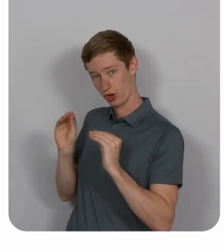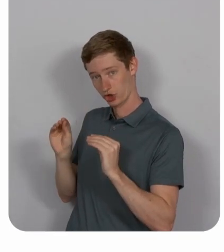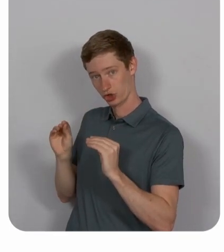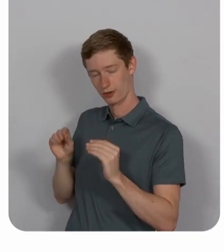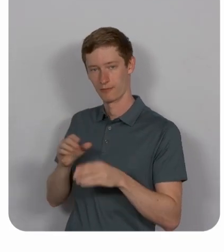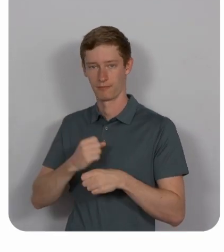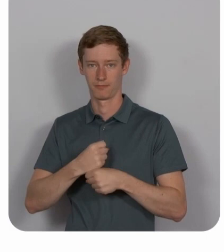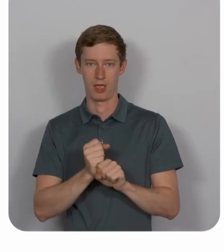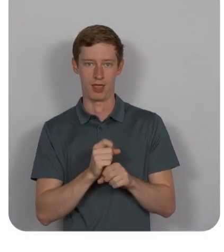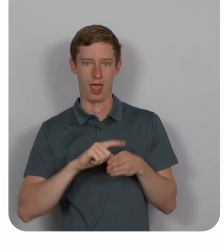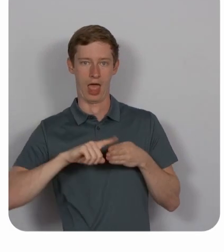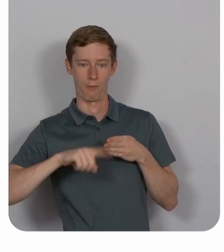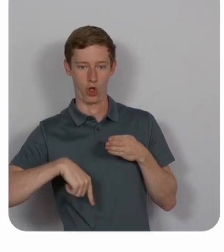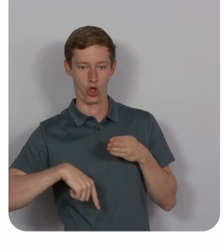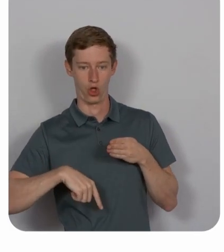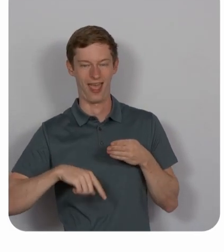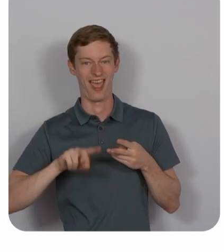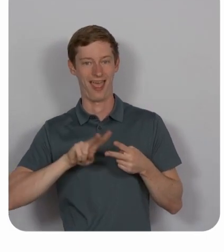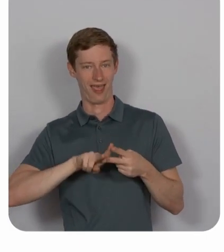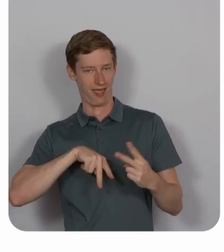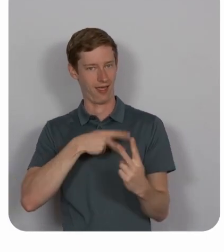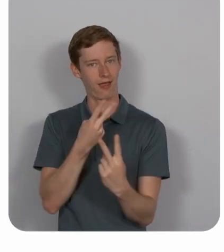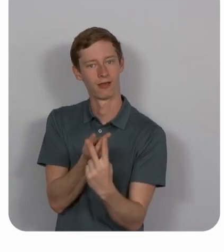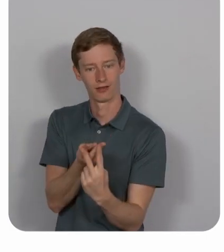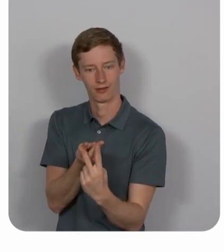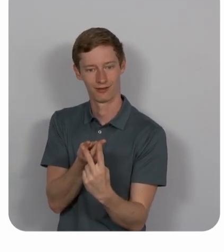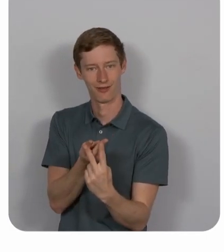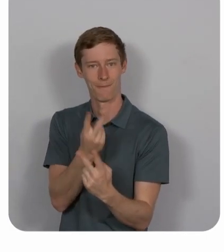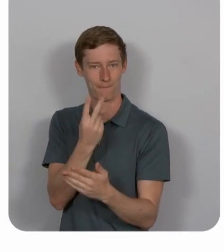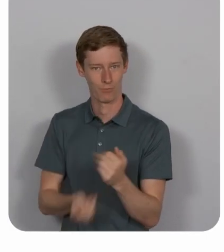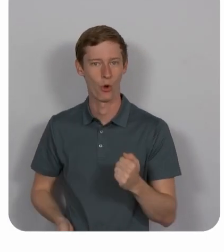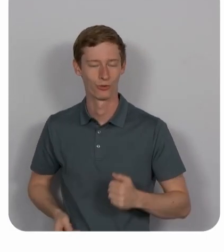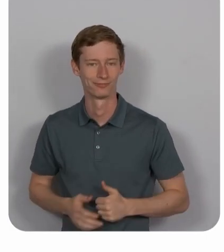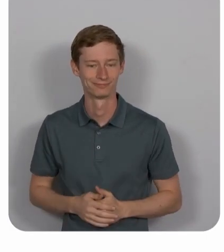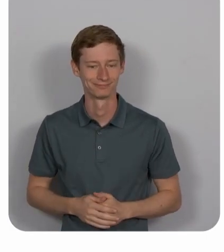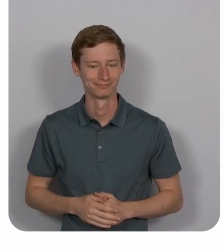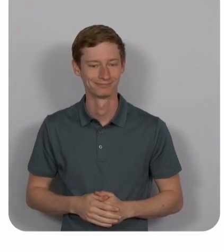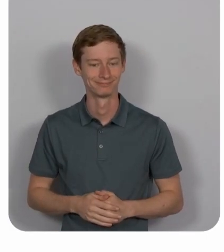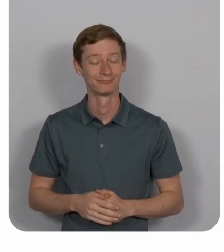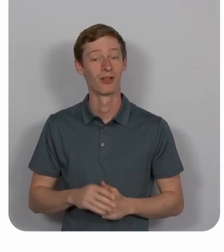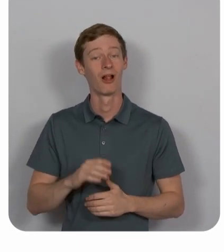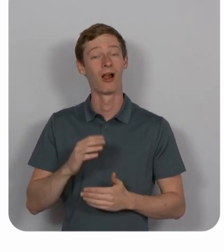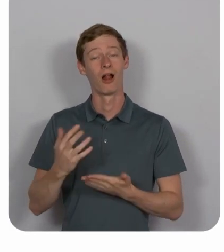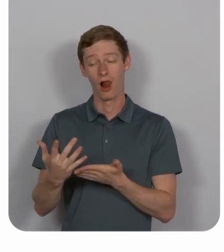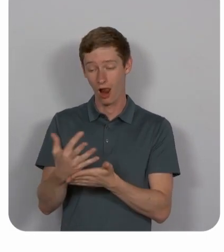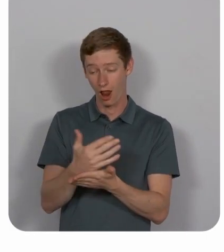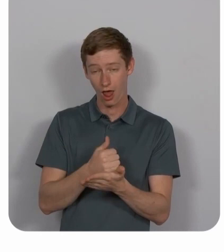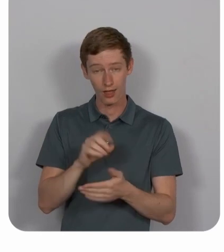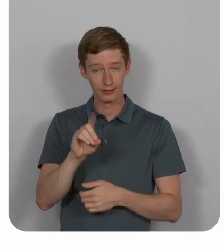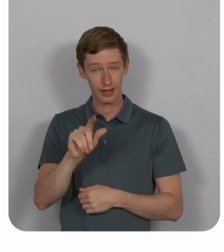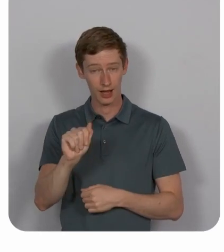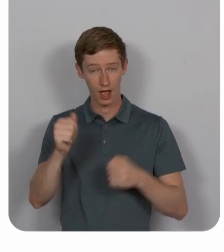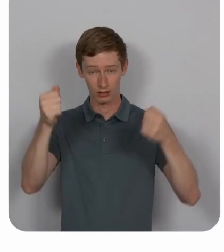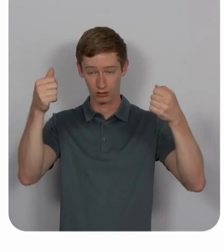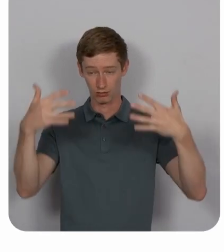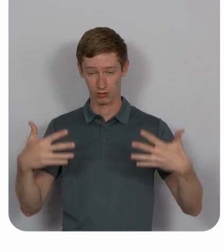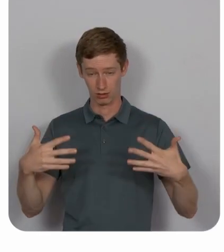and then a backward model that, given an output, generates an instruction. We then take all of the data samples we have,